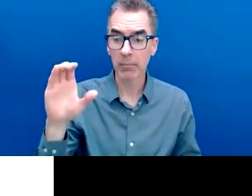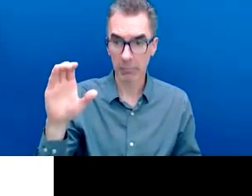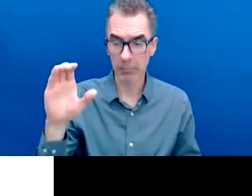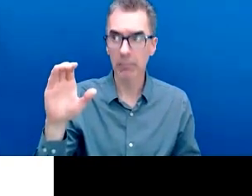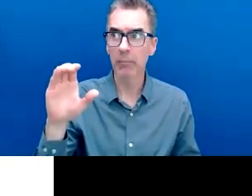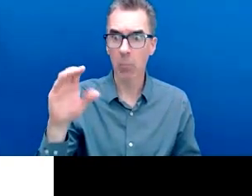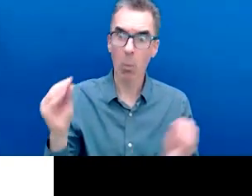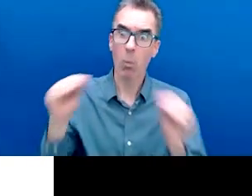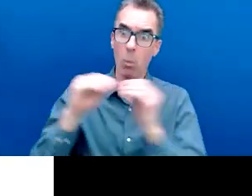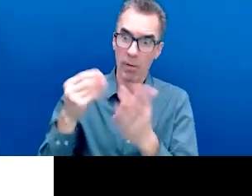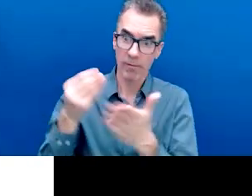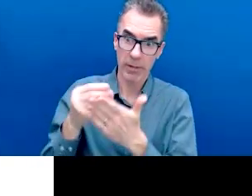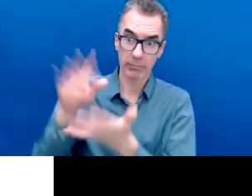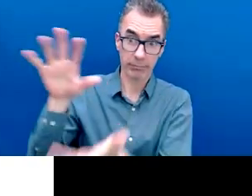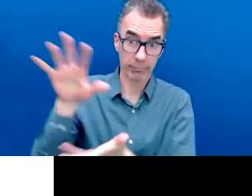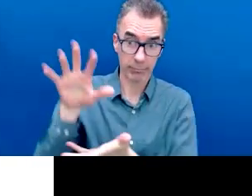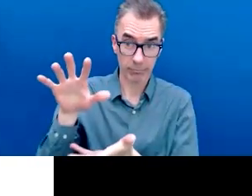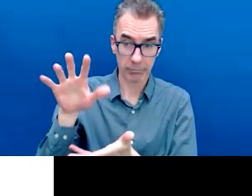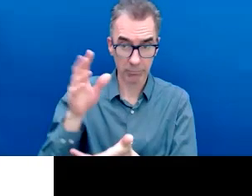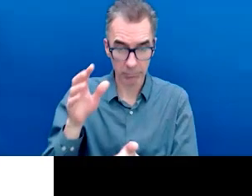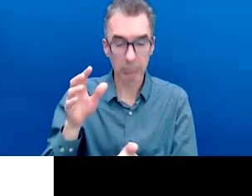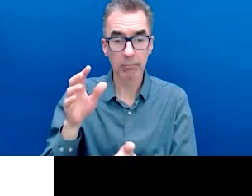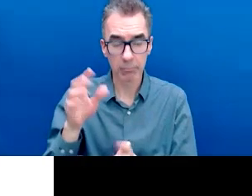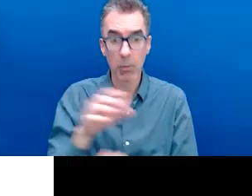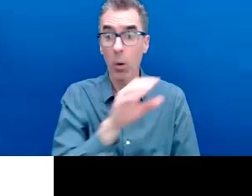And so the OER Committee,